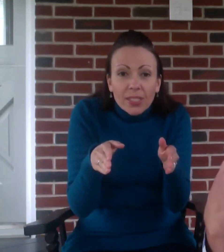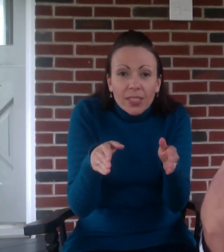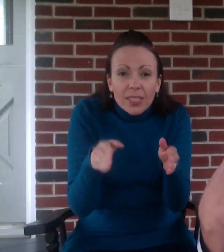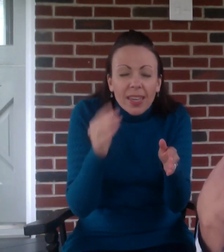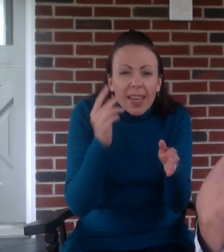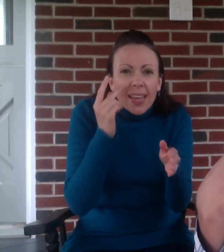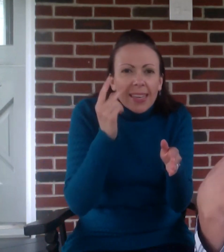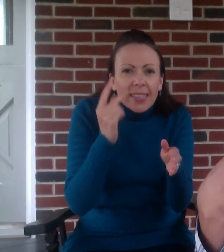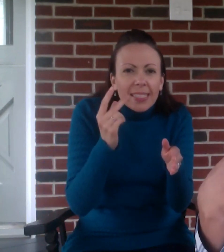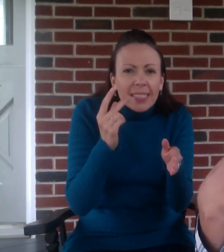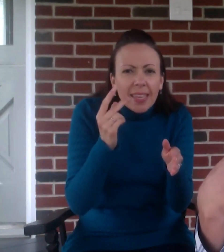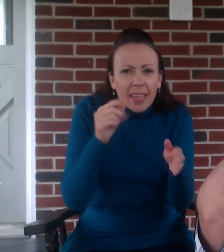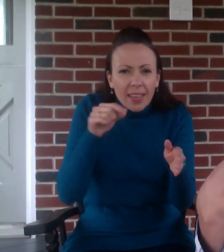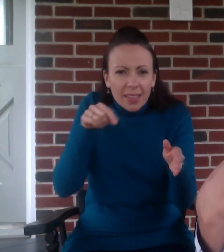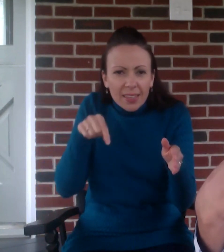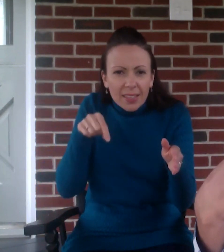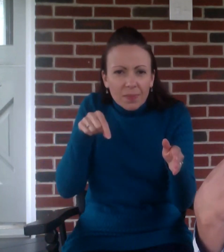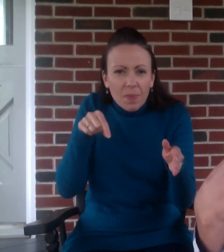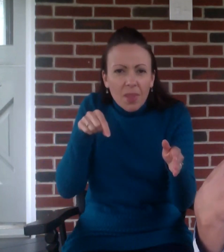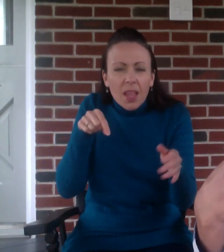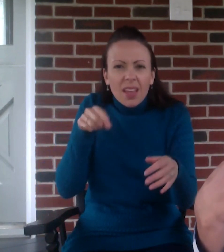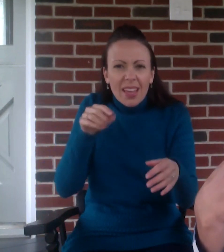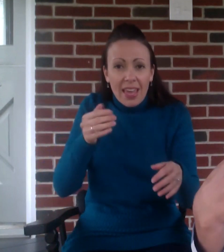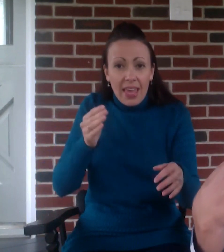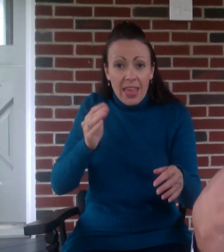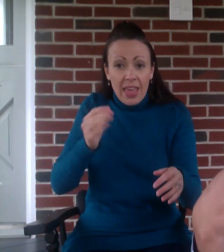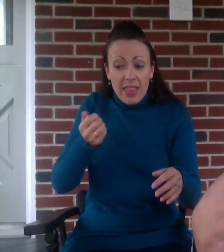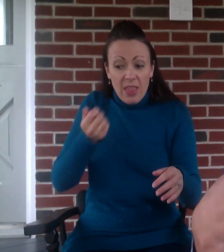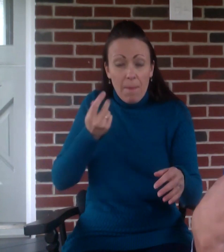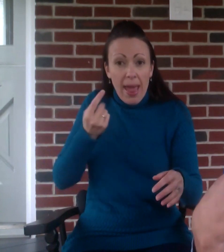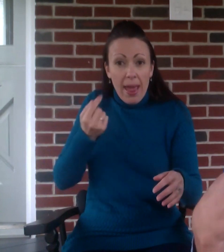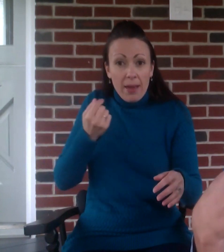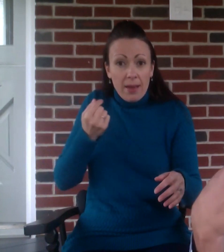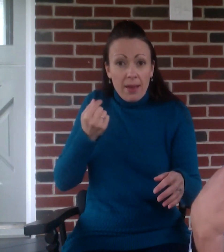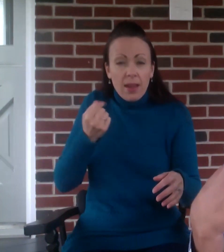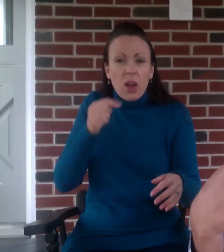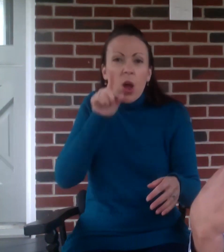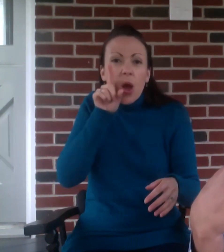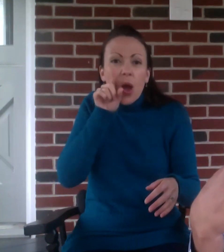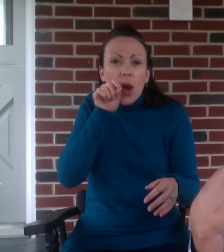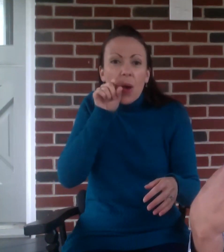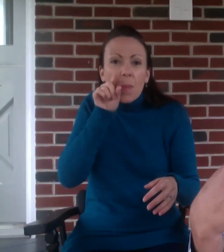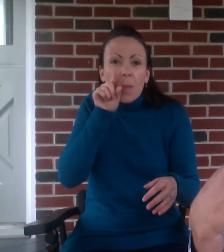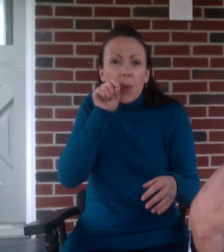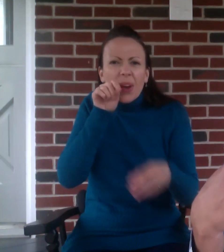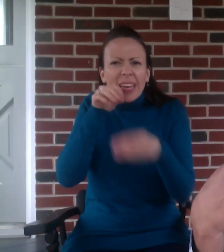That's interesting. We can see him under just a little bit of light